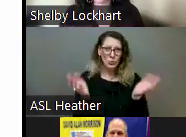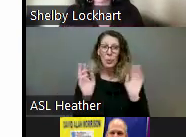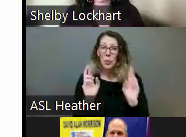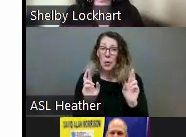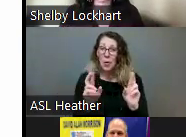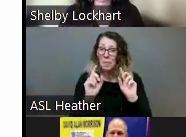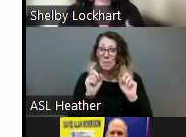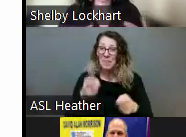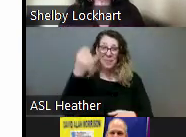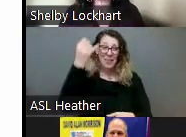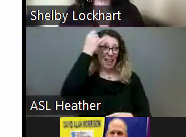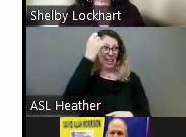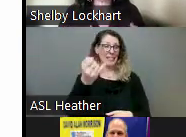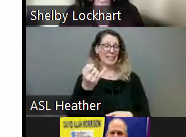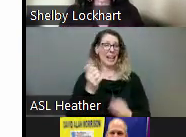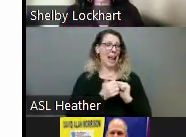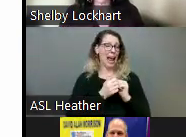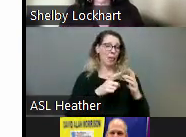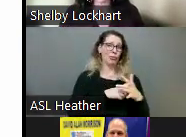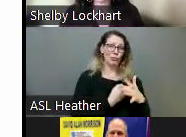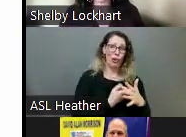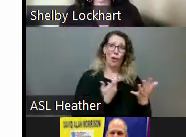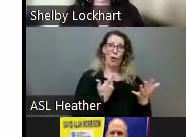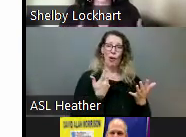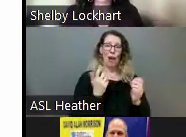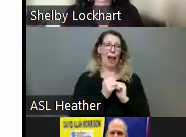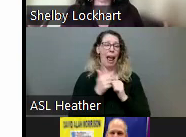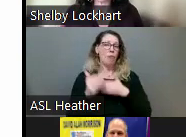ideas of where to start or where to keep going in your efforts. I know everybody's